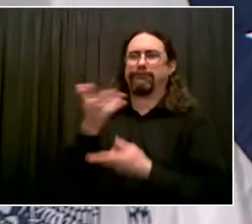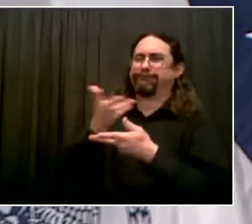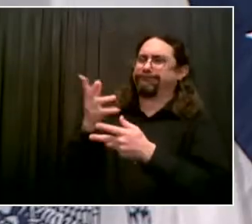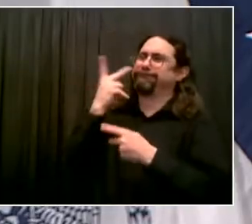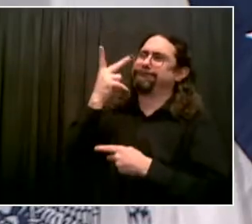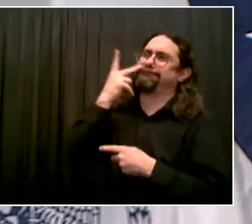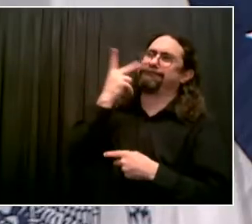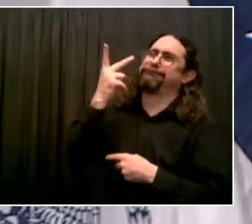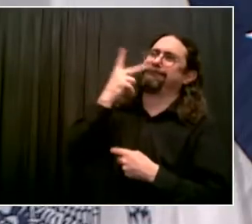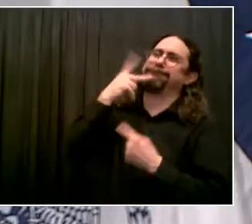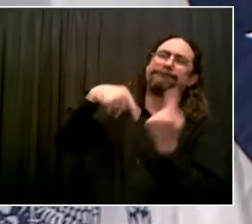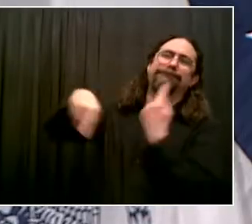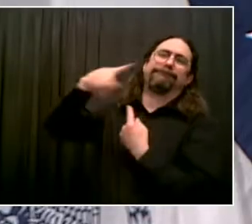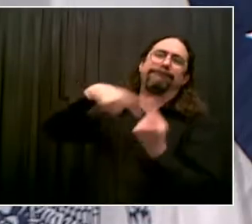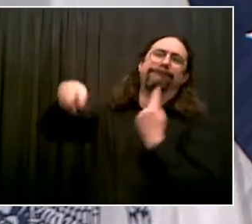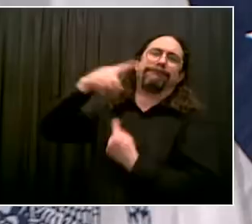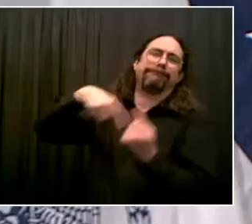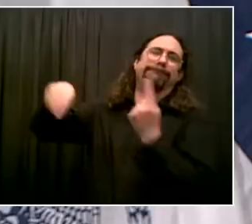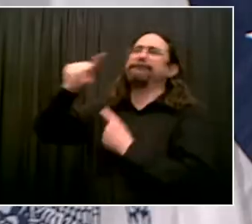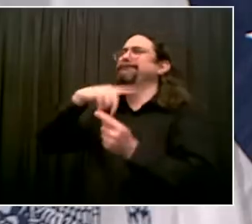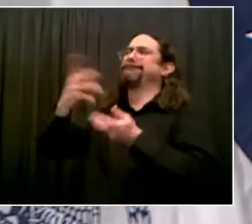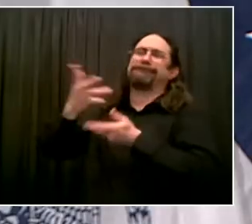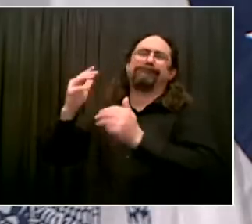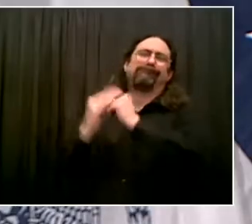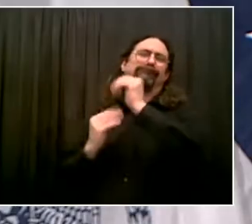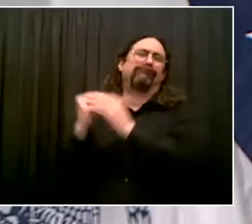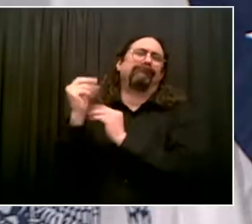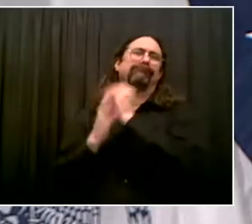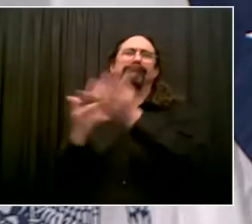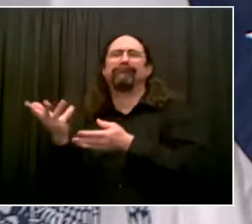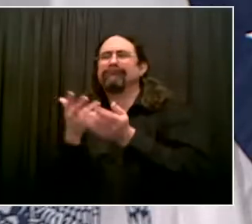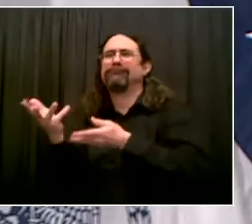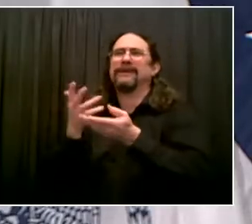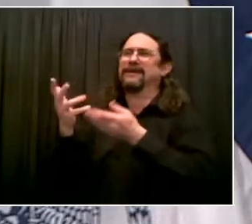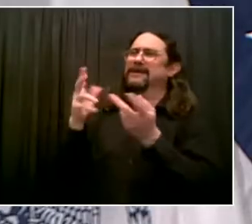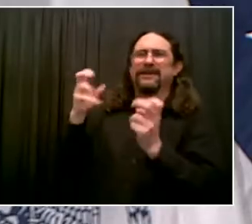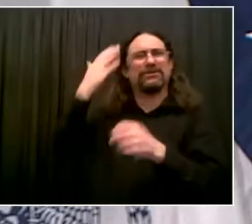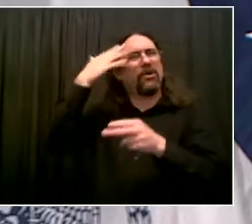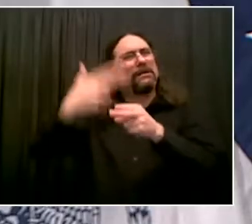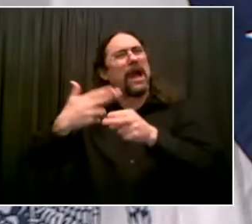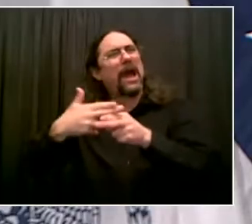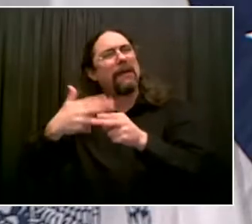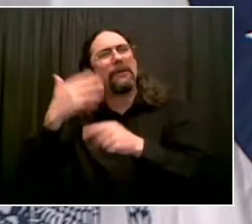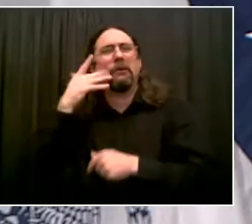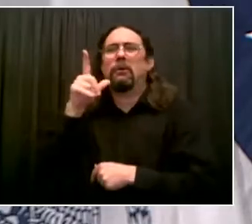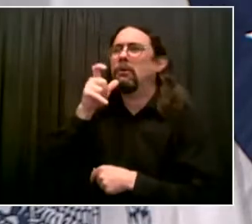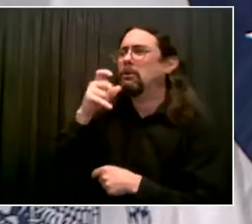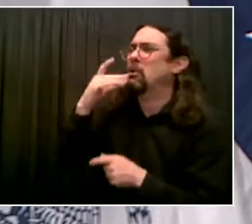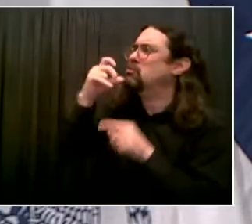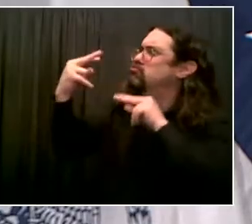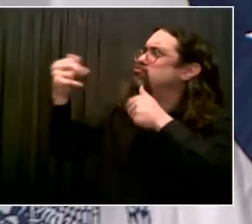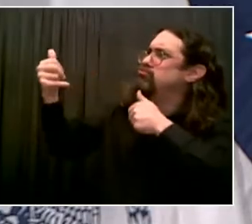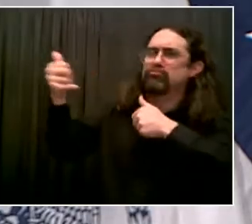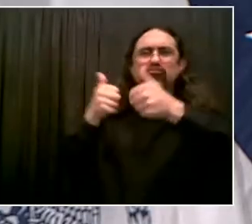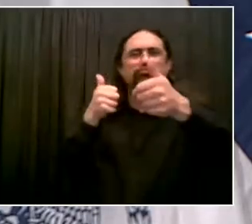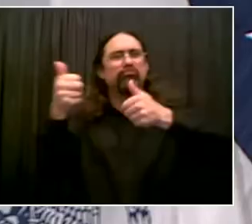GROUND. THE FACT THAT CRIME KEPT GOING DOWN AS WE DREW POLICE AND